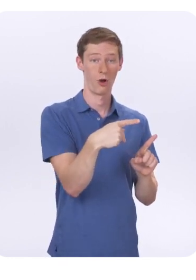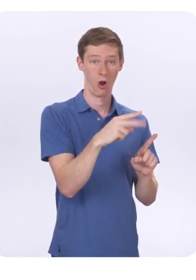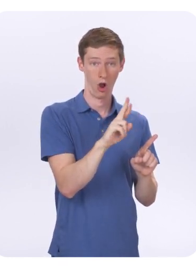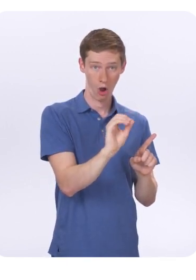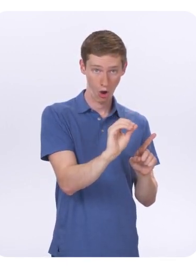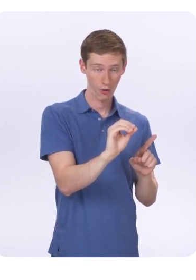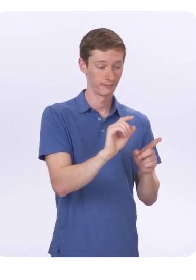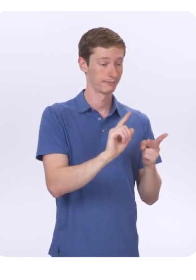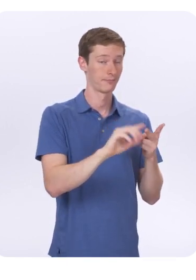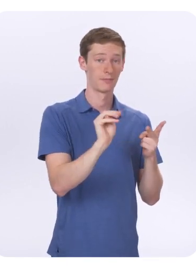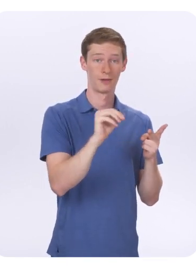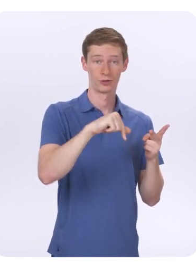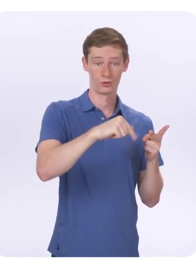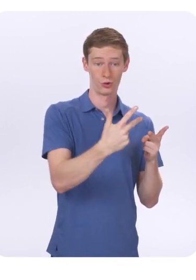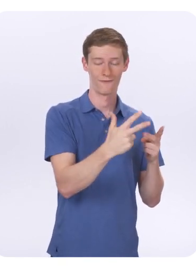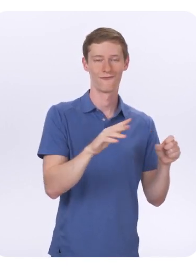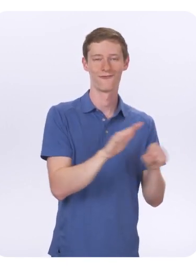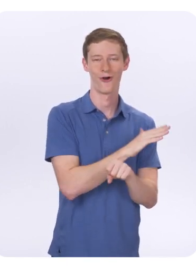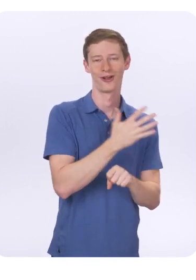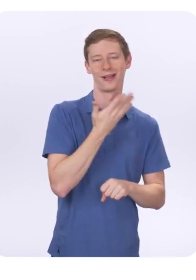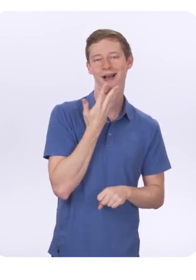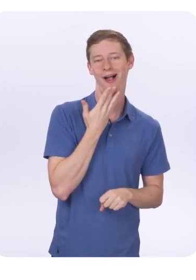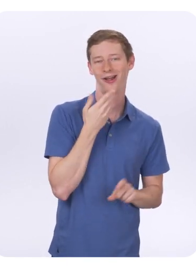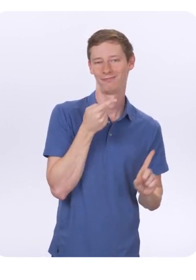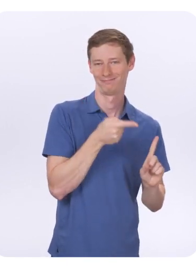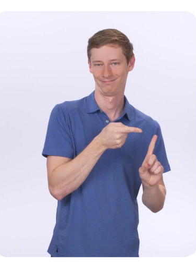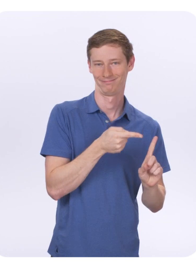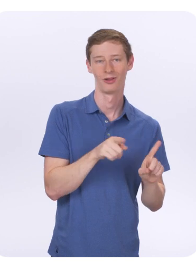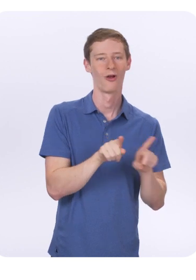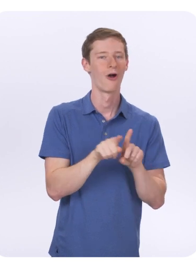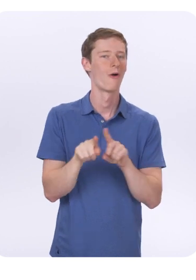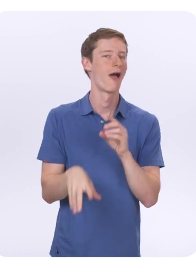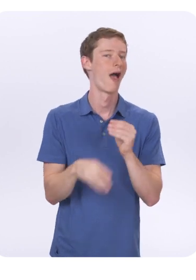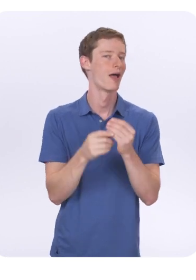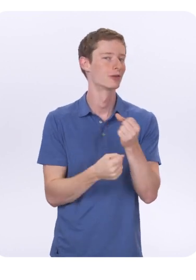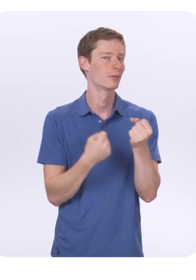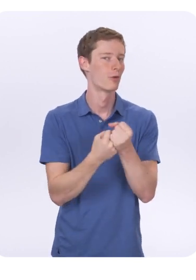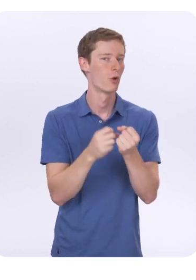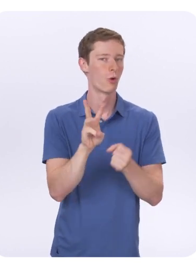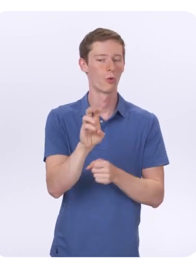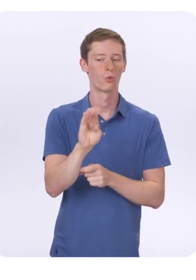We also added support for WebXR anchors and added support for their persistence.